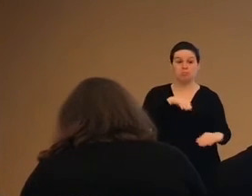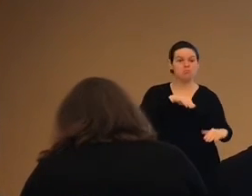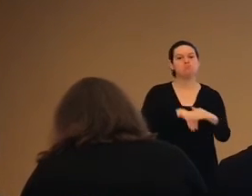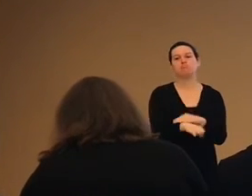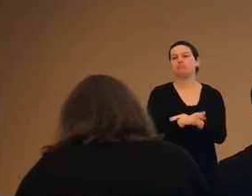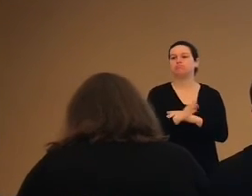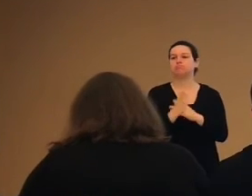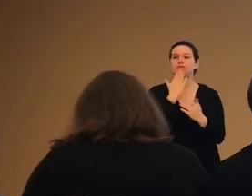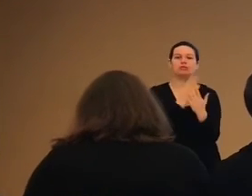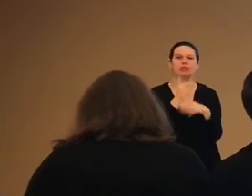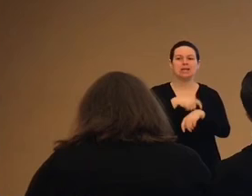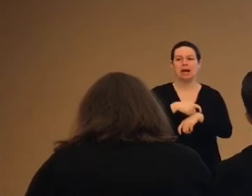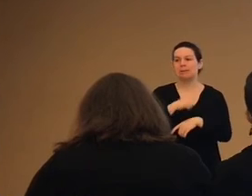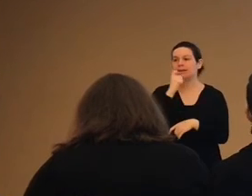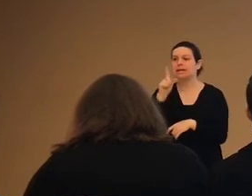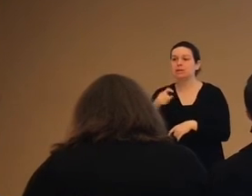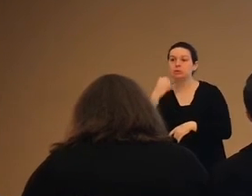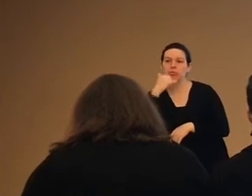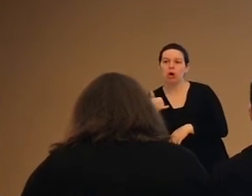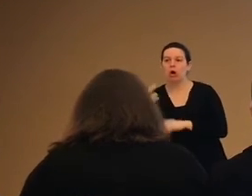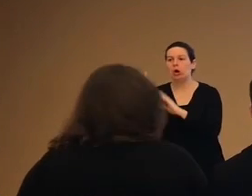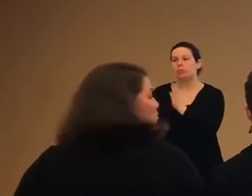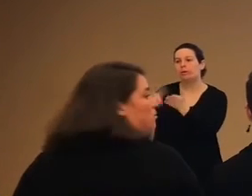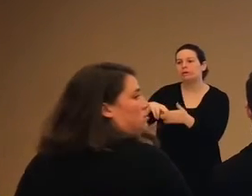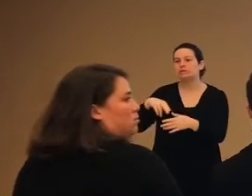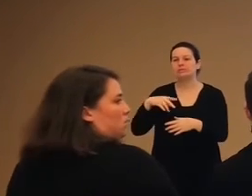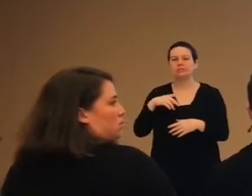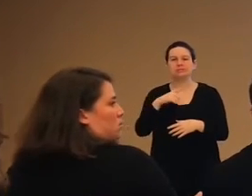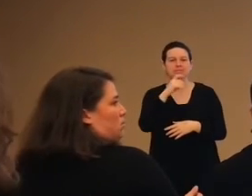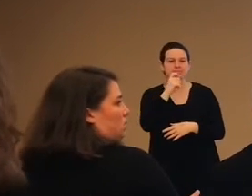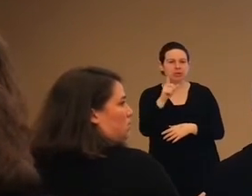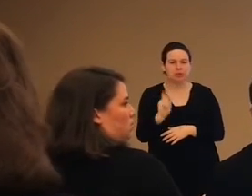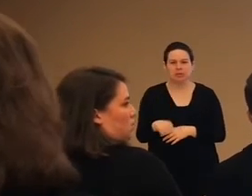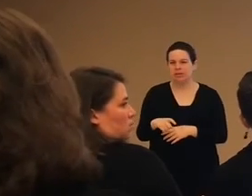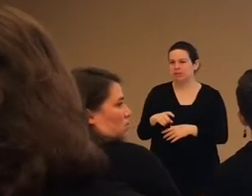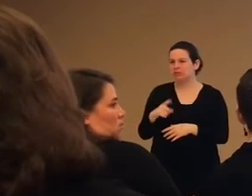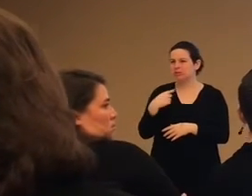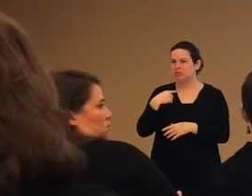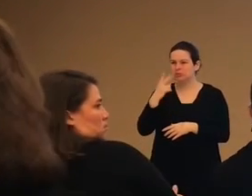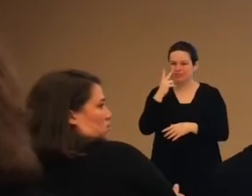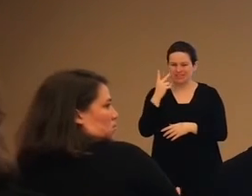They don't need to call ahead and register or go on the website and see when we're going to have these quarterly tours